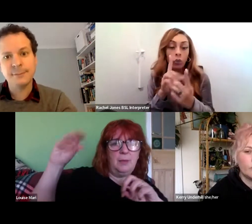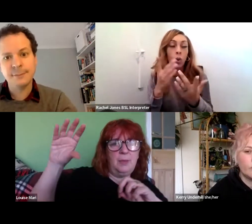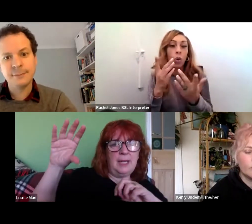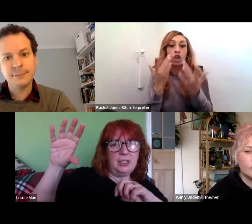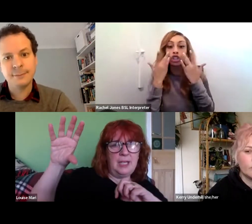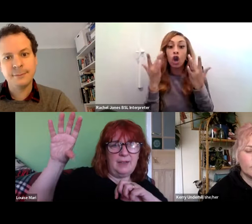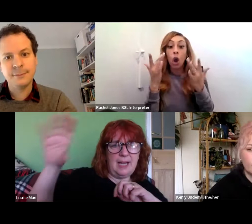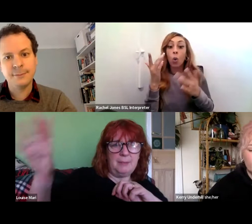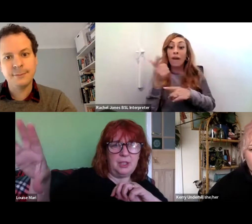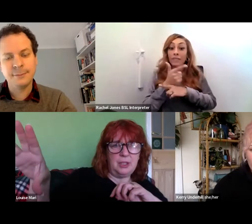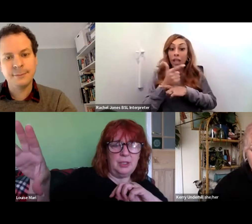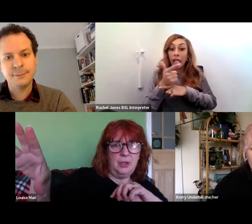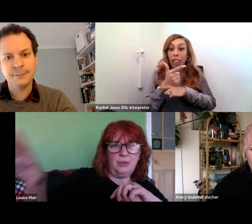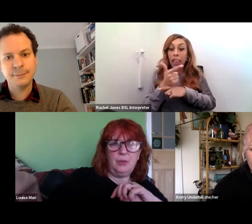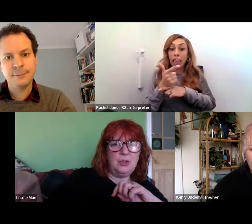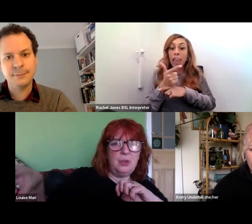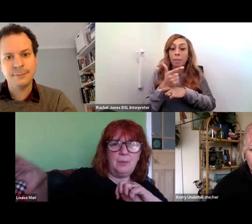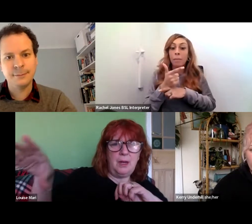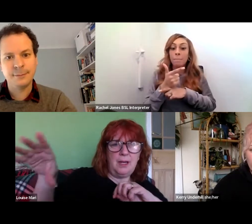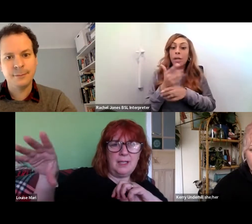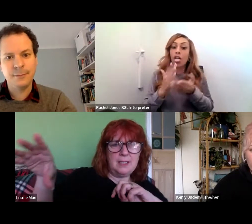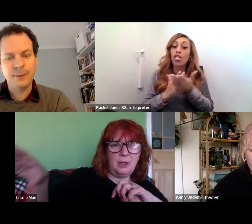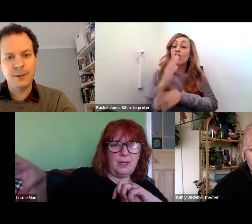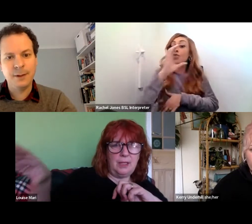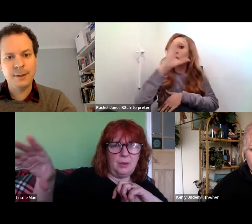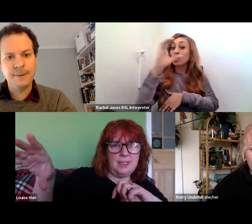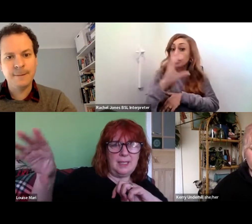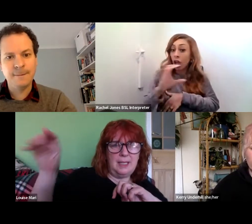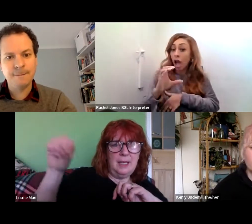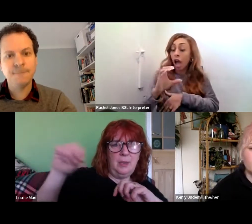that we actually have a capture through Zoom ISO and OSE,